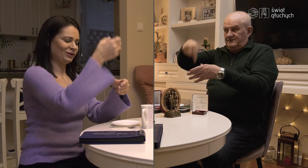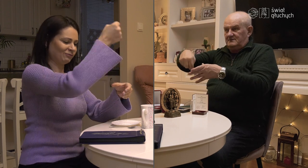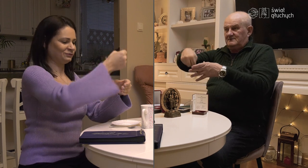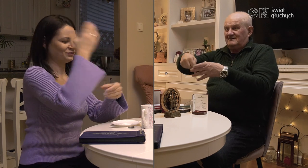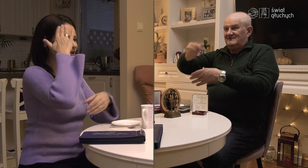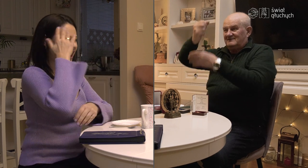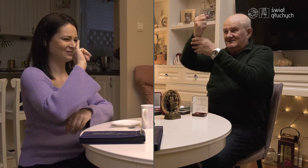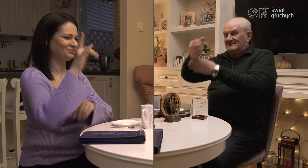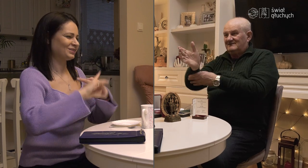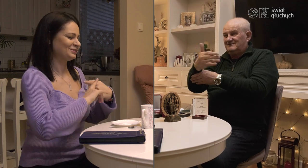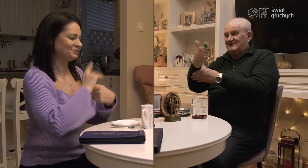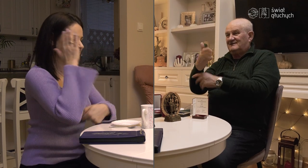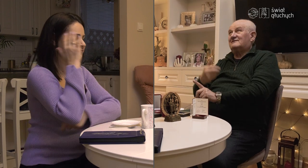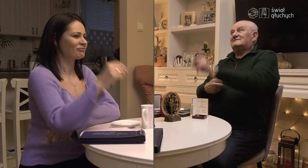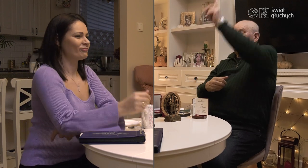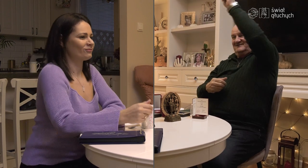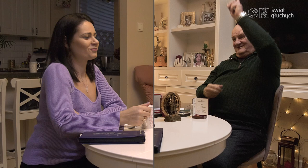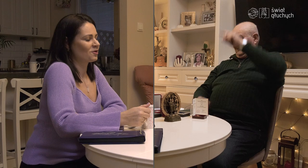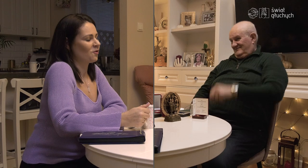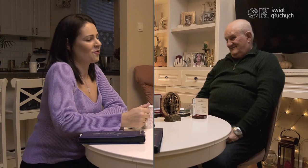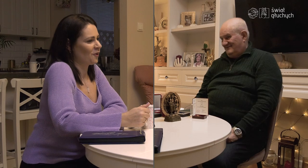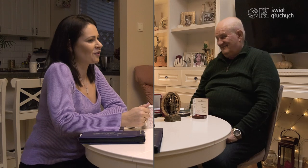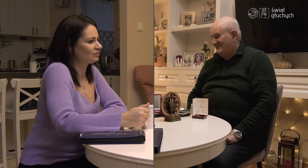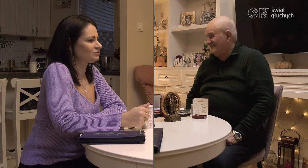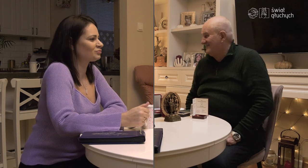[Tadeusz]: No, they were set up around the flag, which was in the middle.